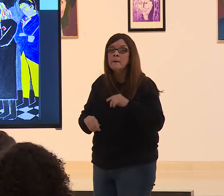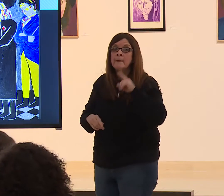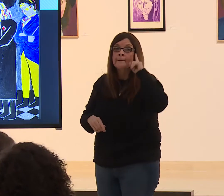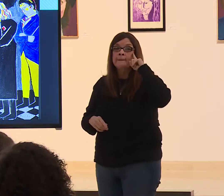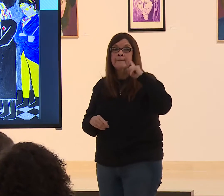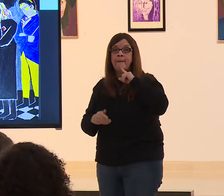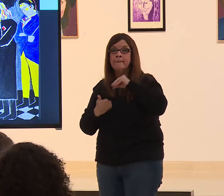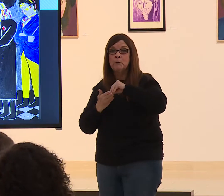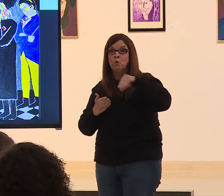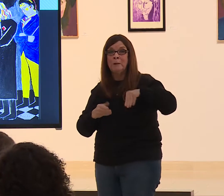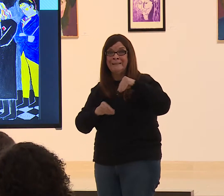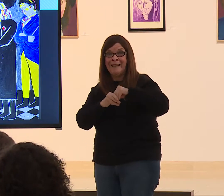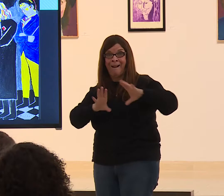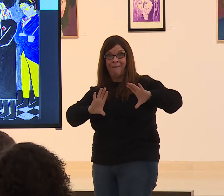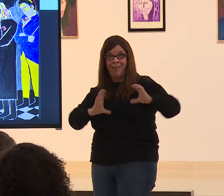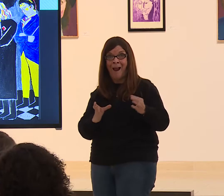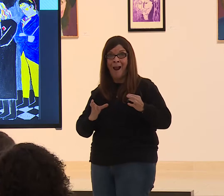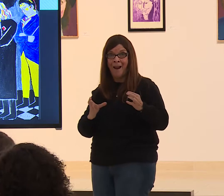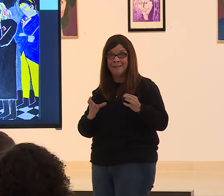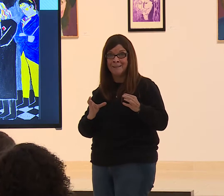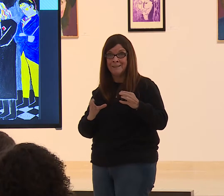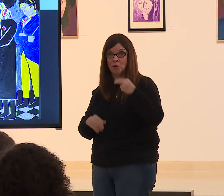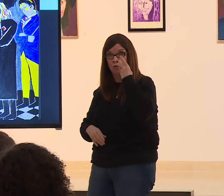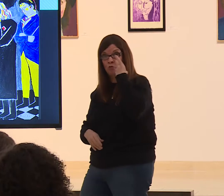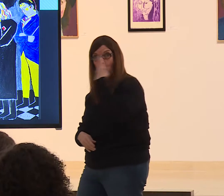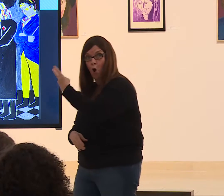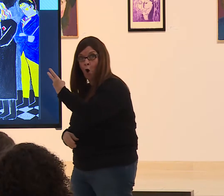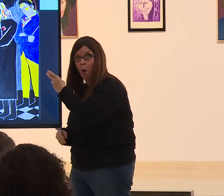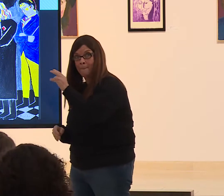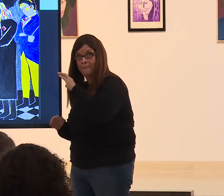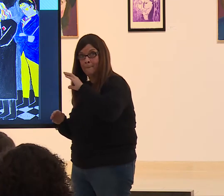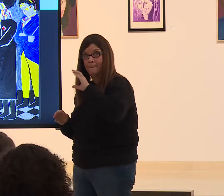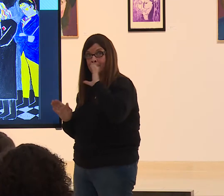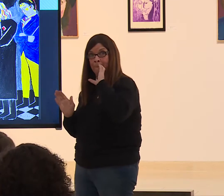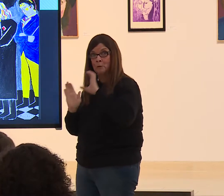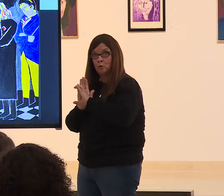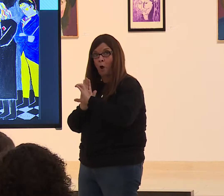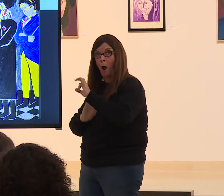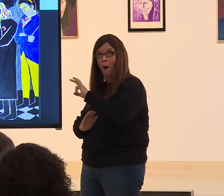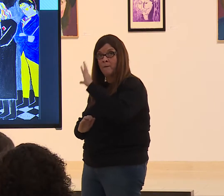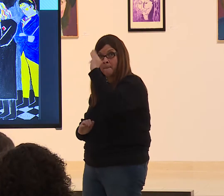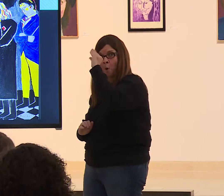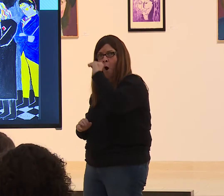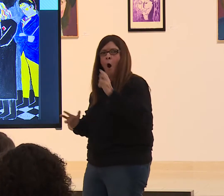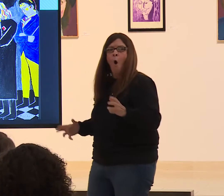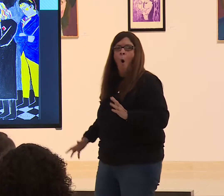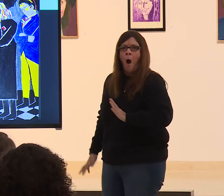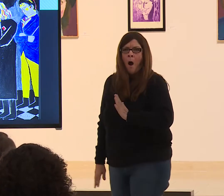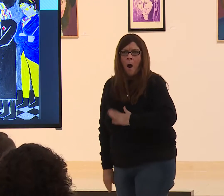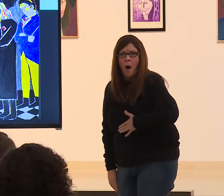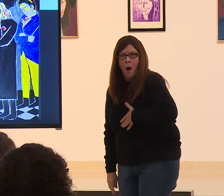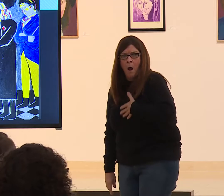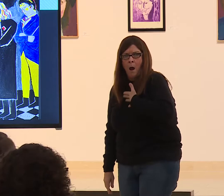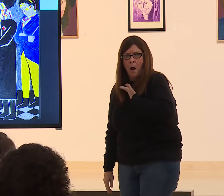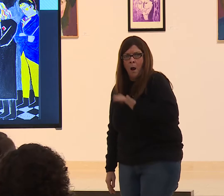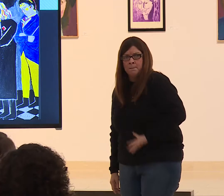The deaf student in the classroom saw the picture of the boy and got very upset